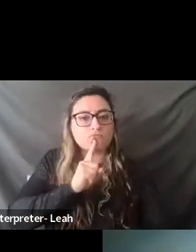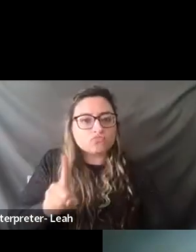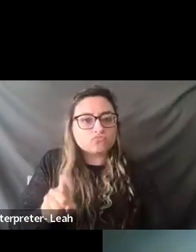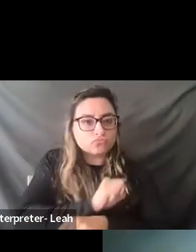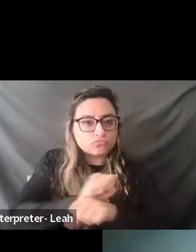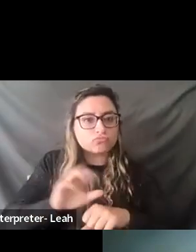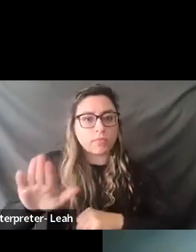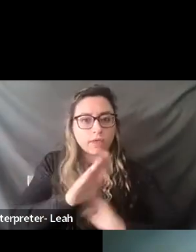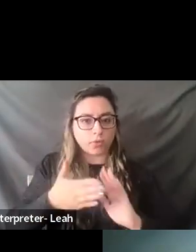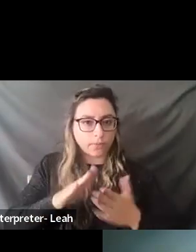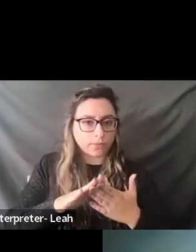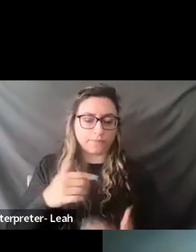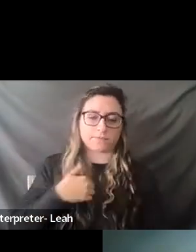Then it wasn't just the government doing this or that, but it was real.